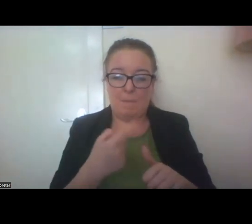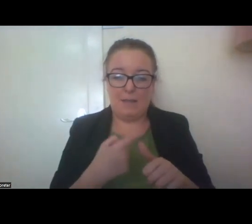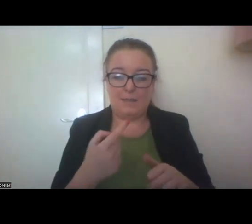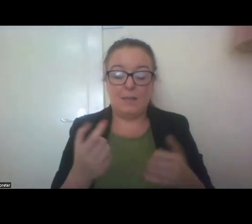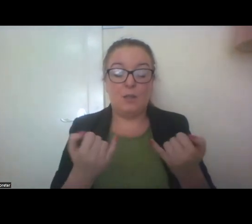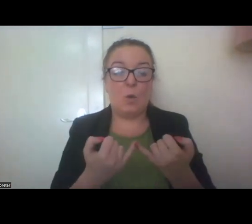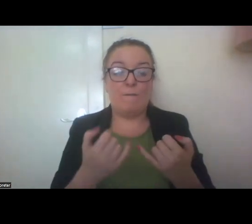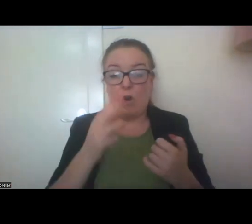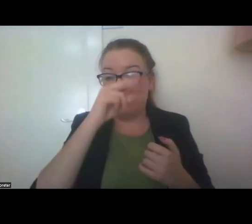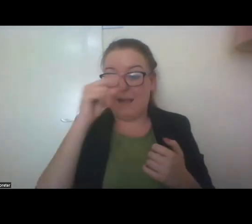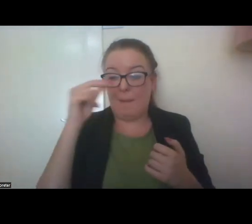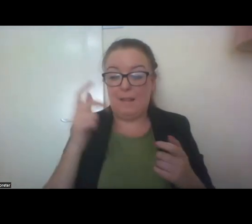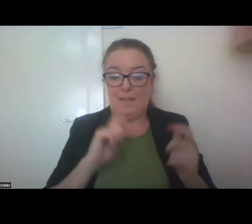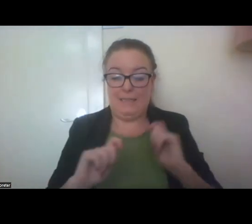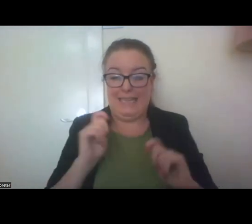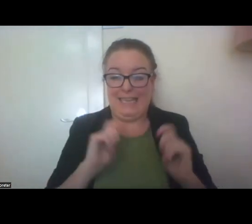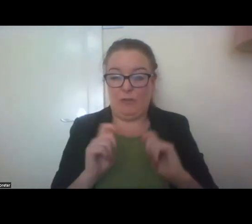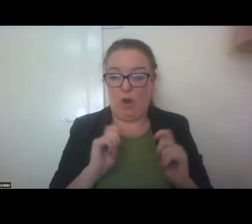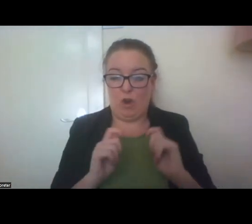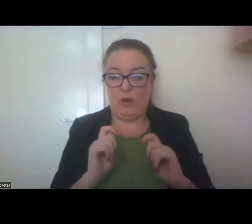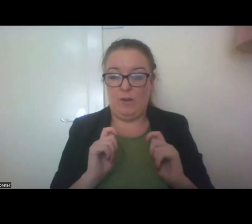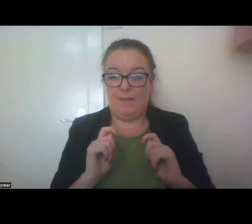to provide their audio description and assisted listening